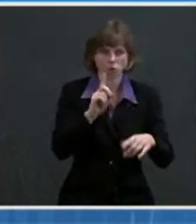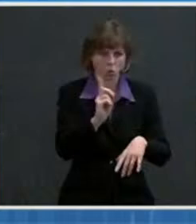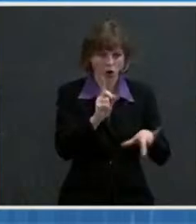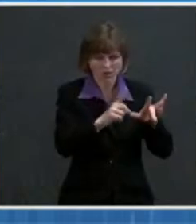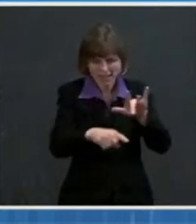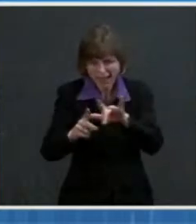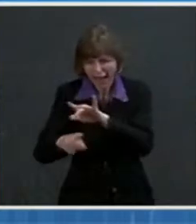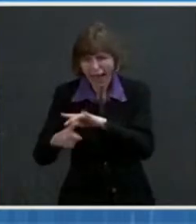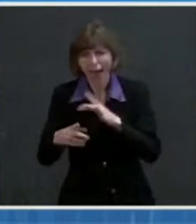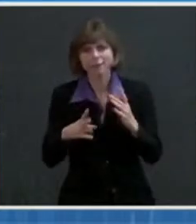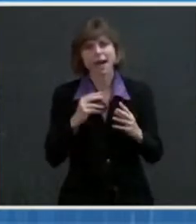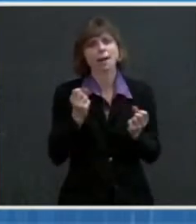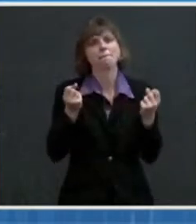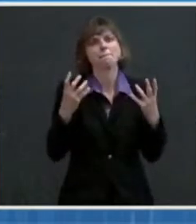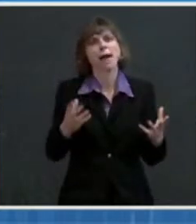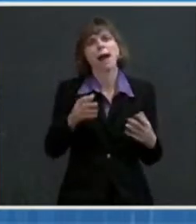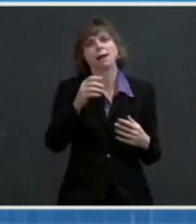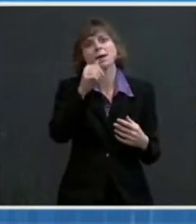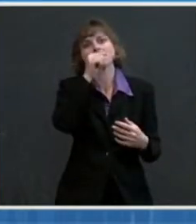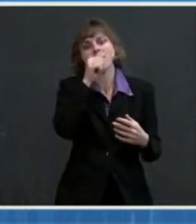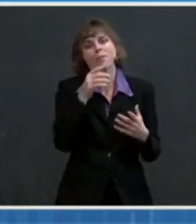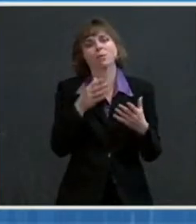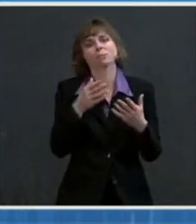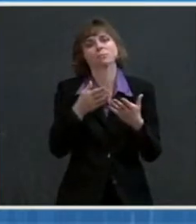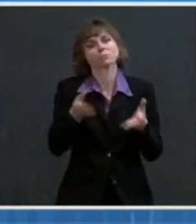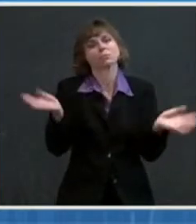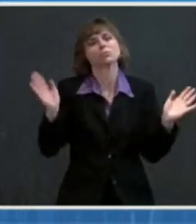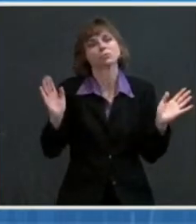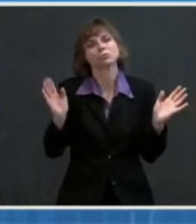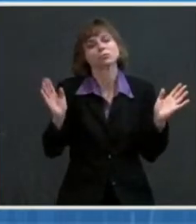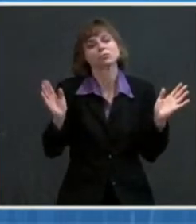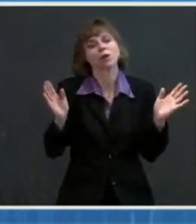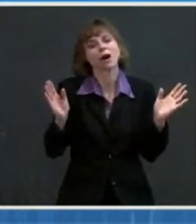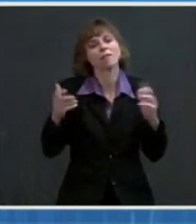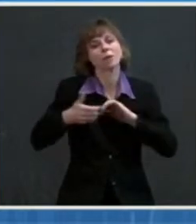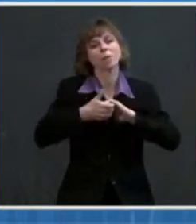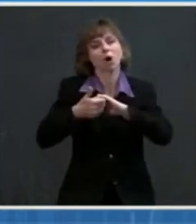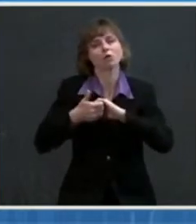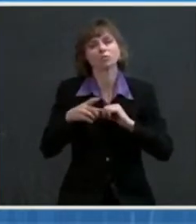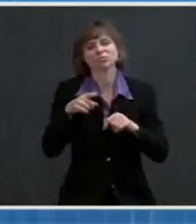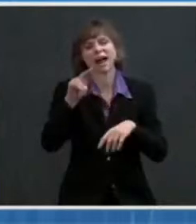SUMMIT LOOKING AT THE STATE OF THERAPEUTICS AND GAPS IN THE FIELD AND A NUMBER OF PRIVATE